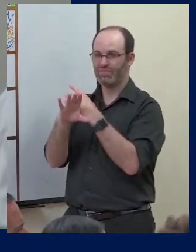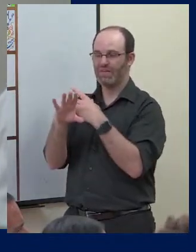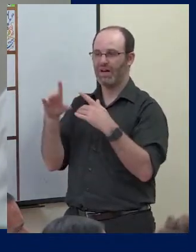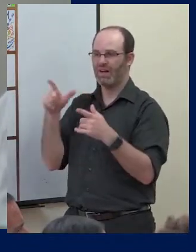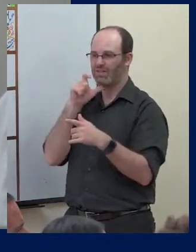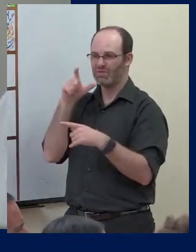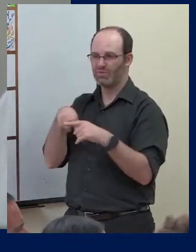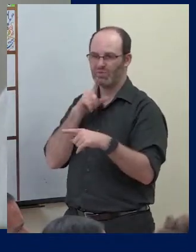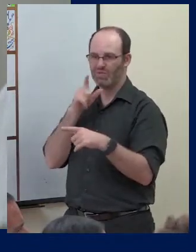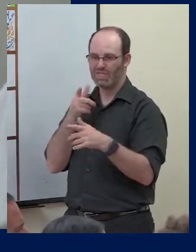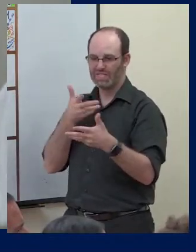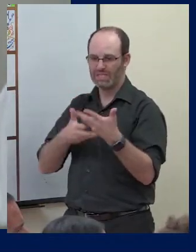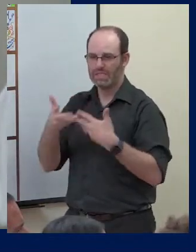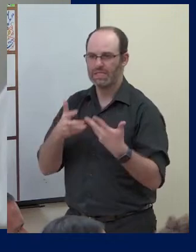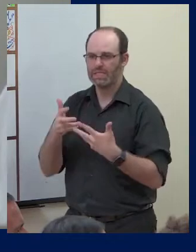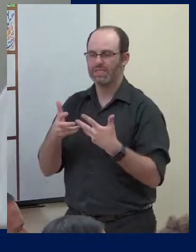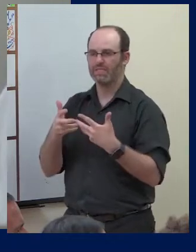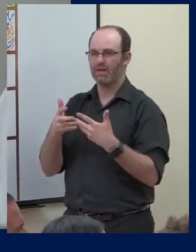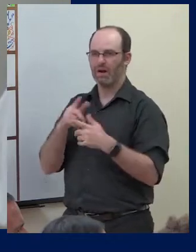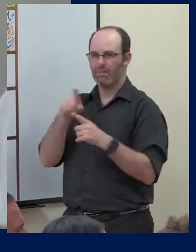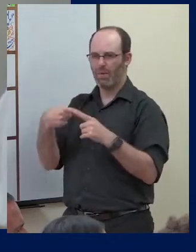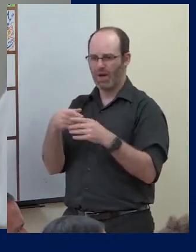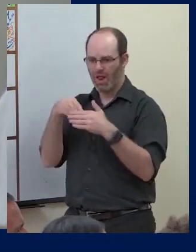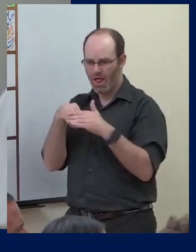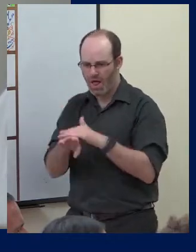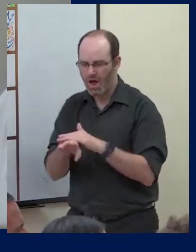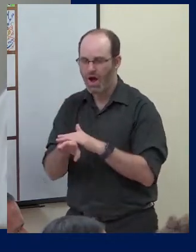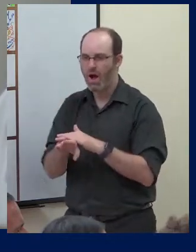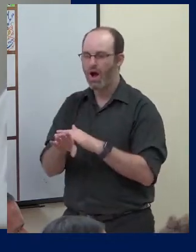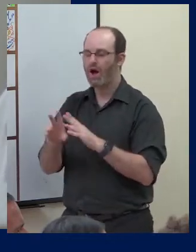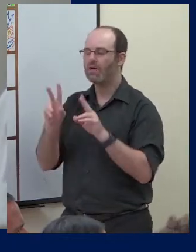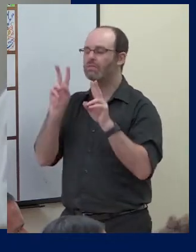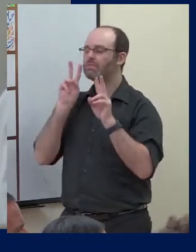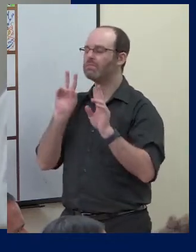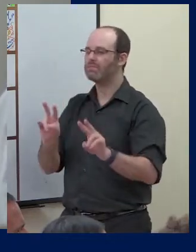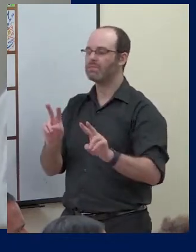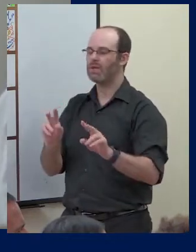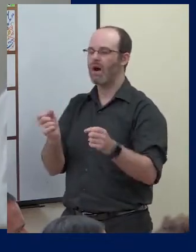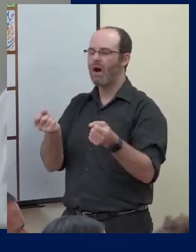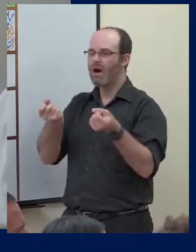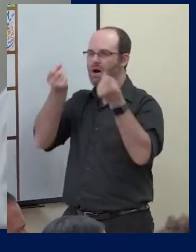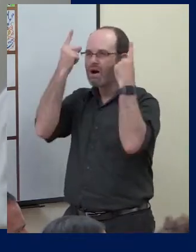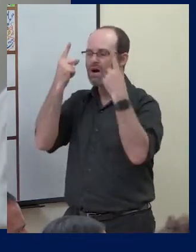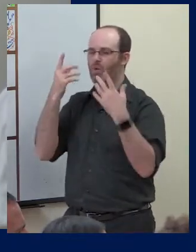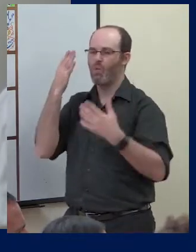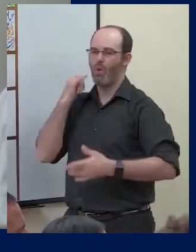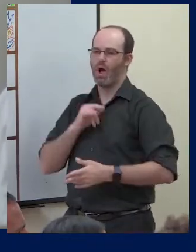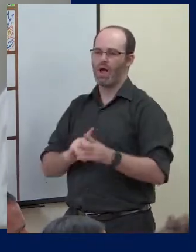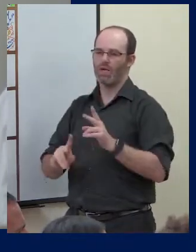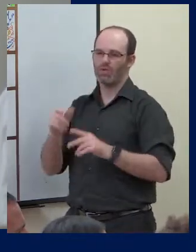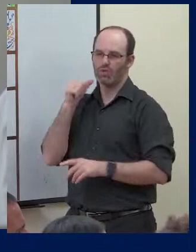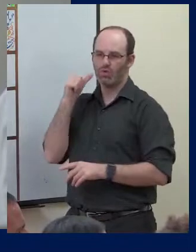taste -- you get to see so much of why it is basically a second home to a lot of the girls here.